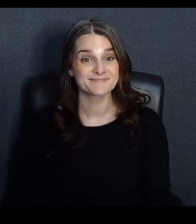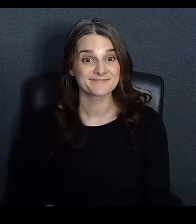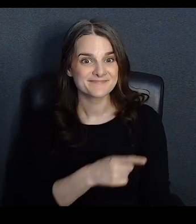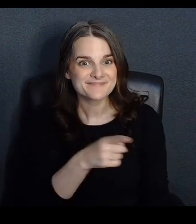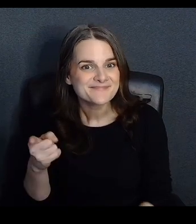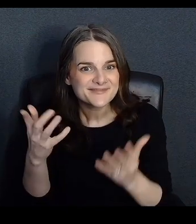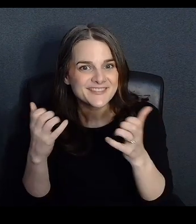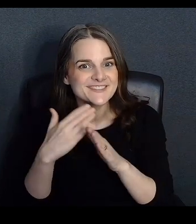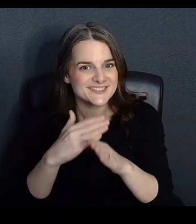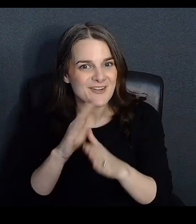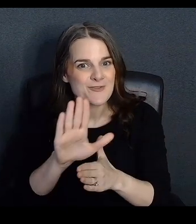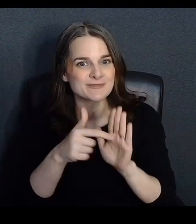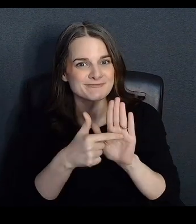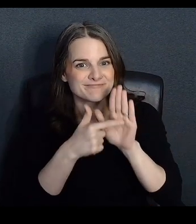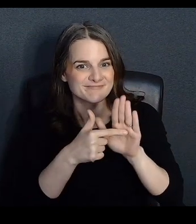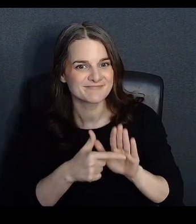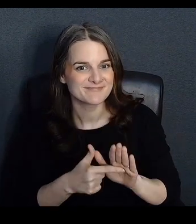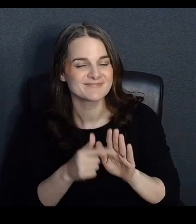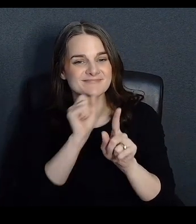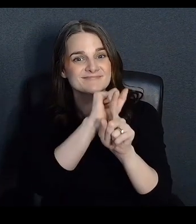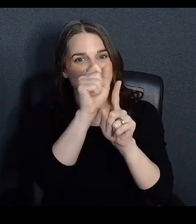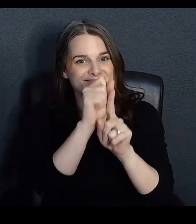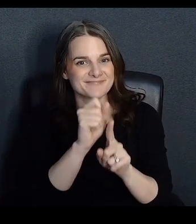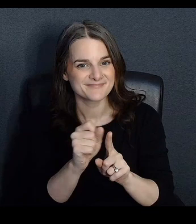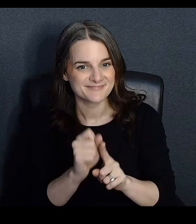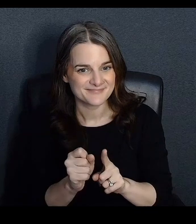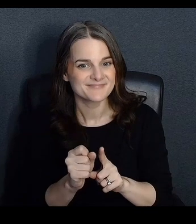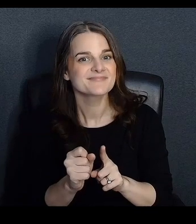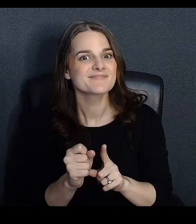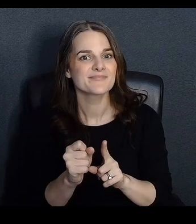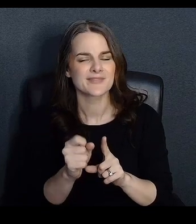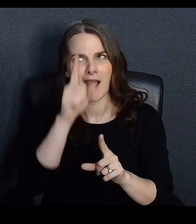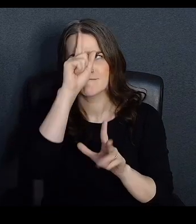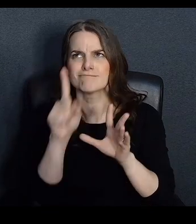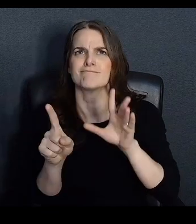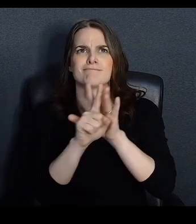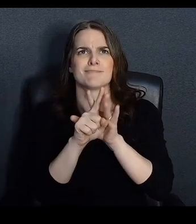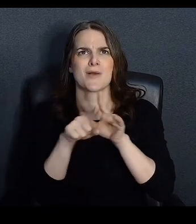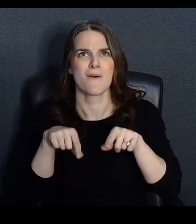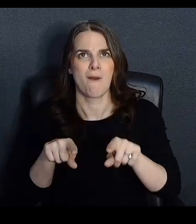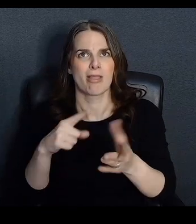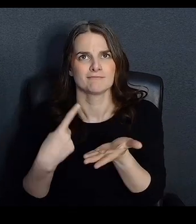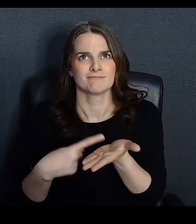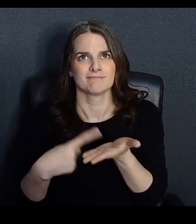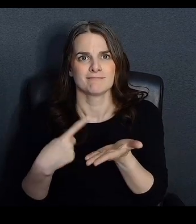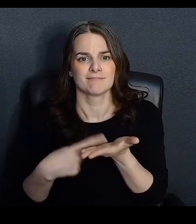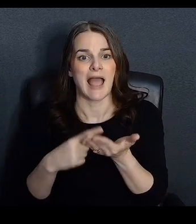If anyone would like to share any examples of situations that have come to mind as we've spoken,